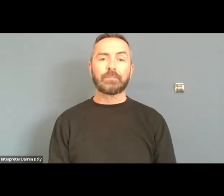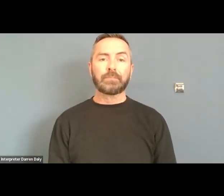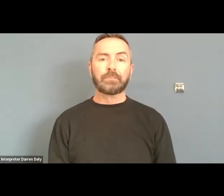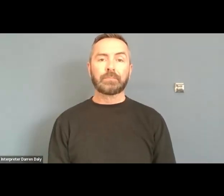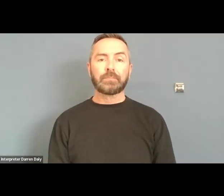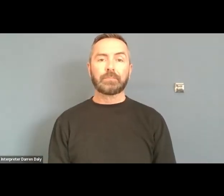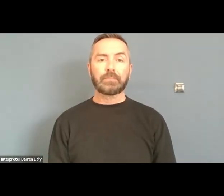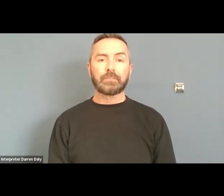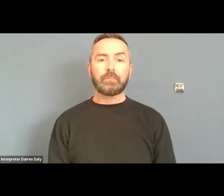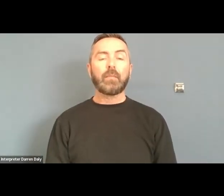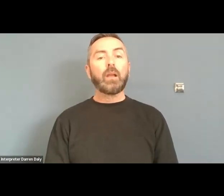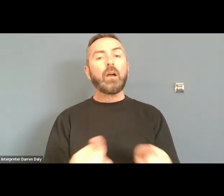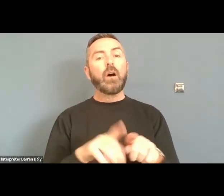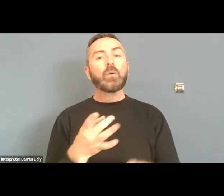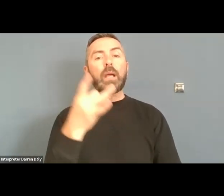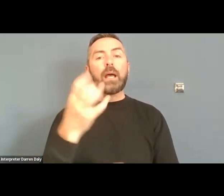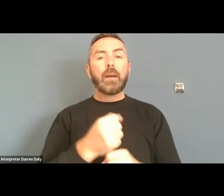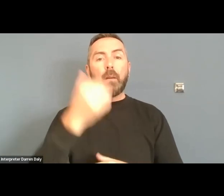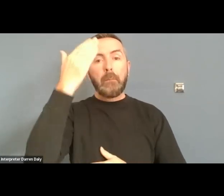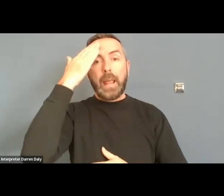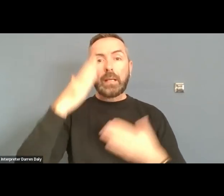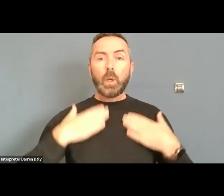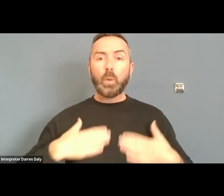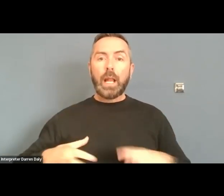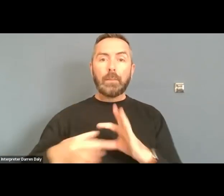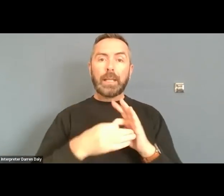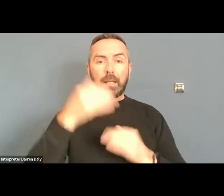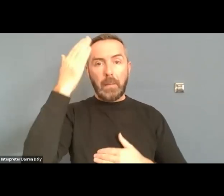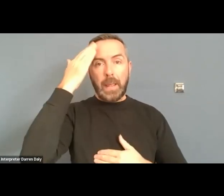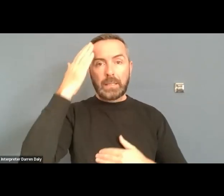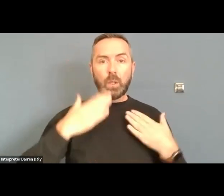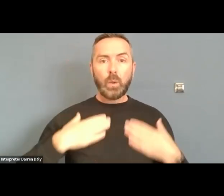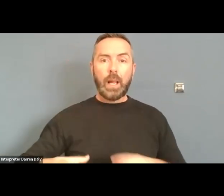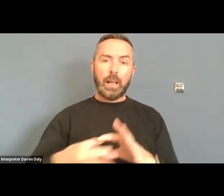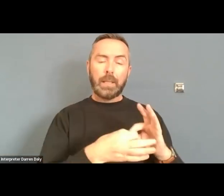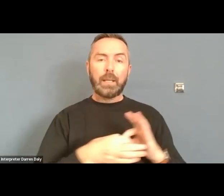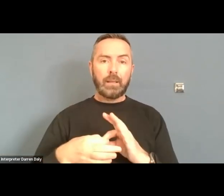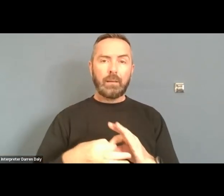We also asked about mental well-being and we assessed this using